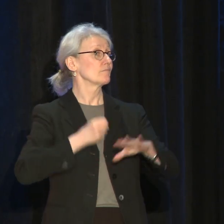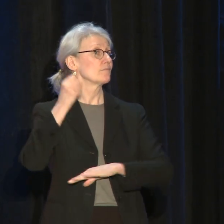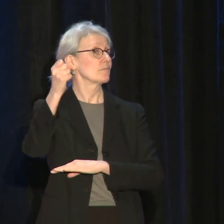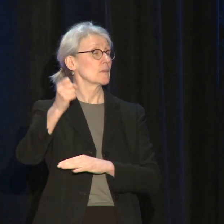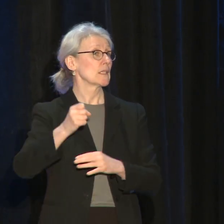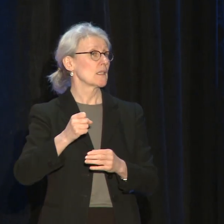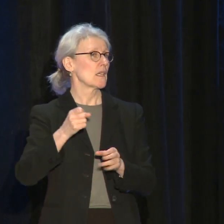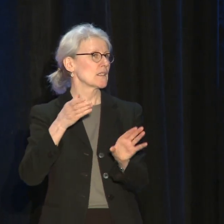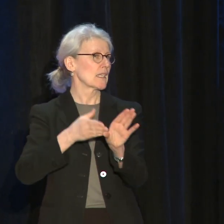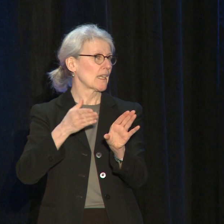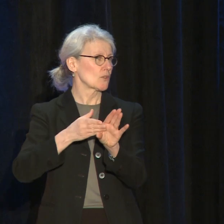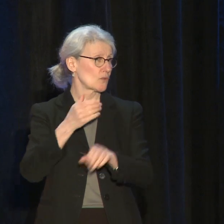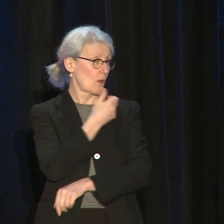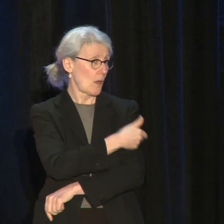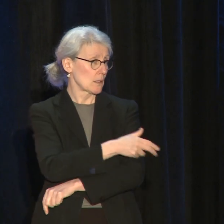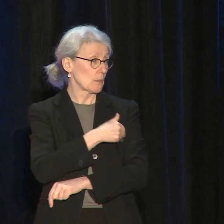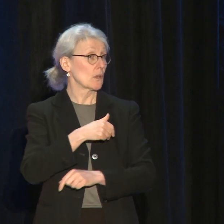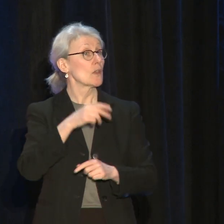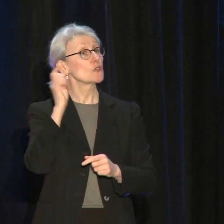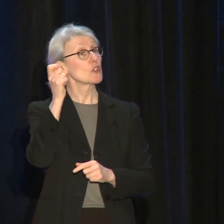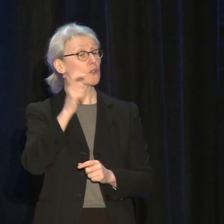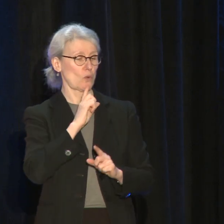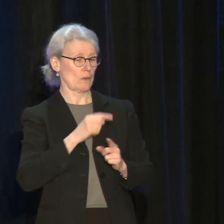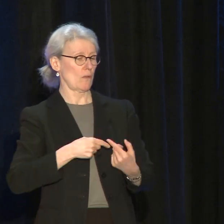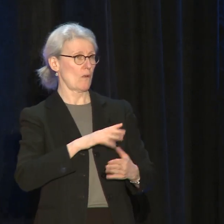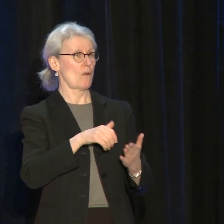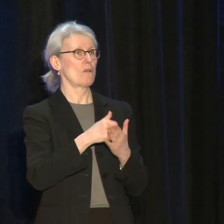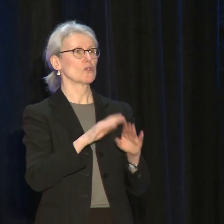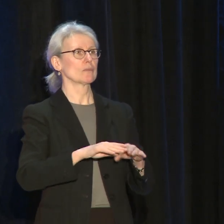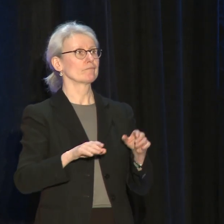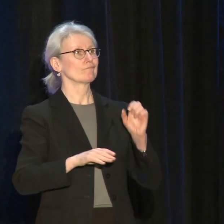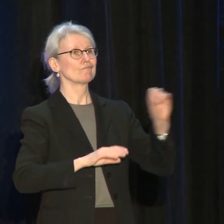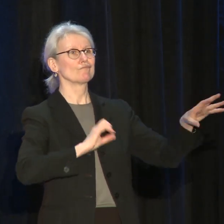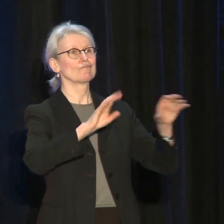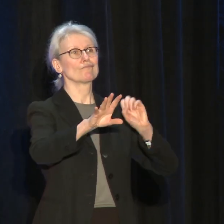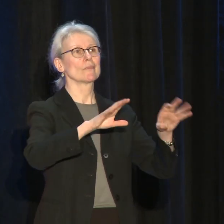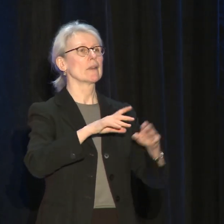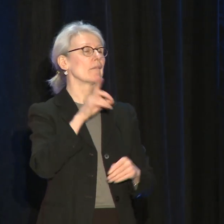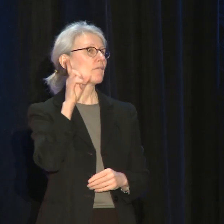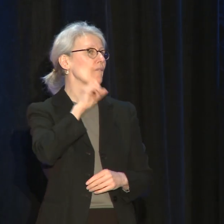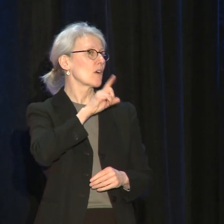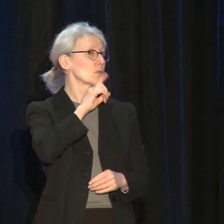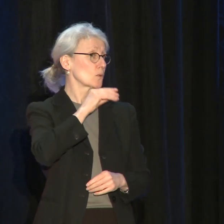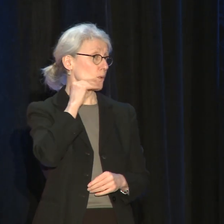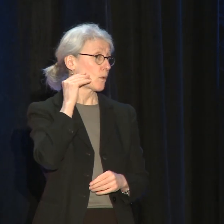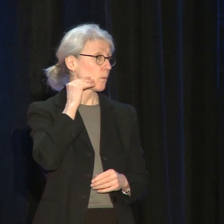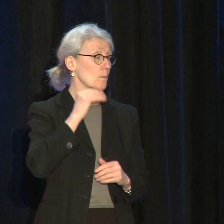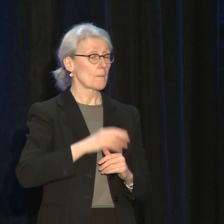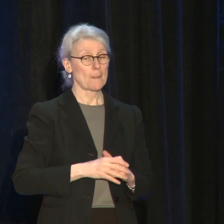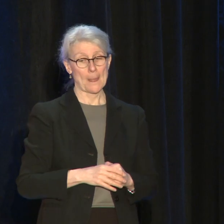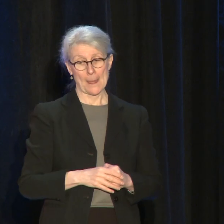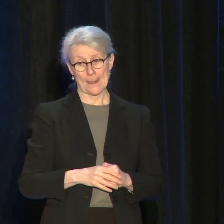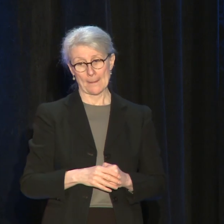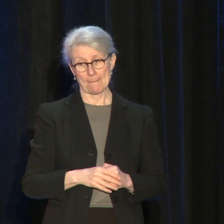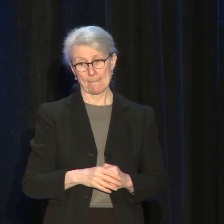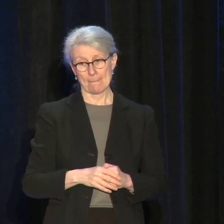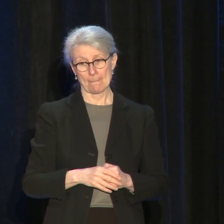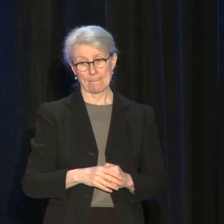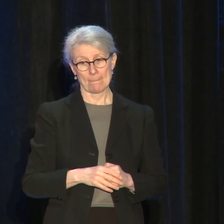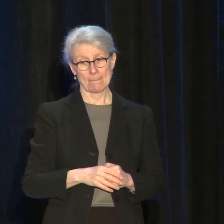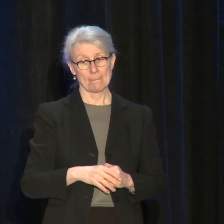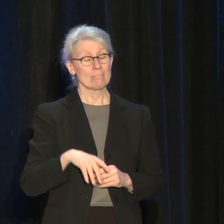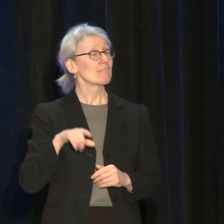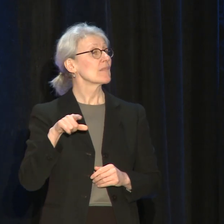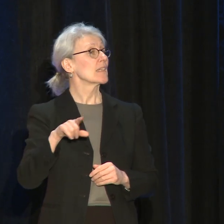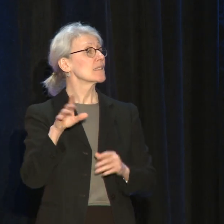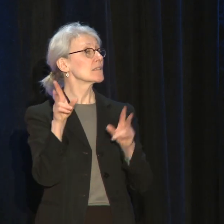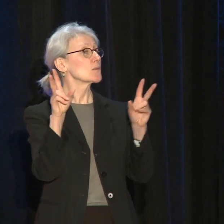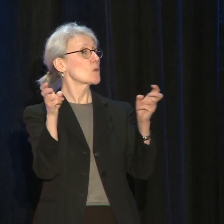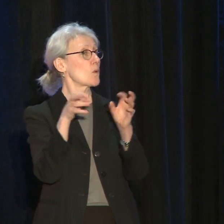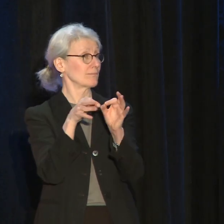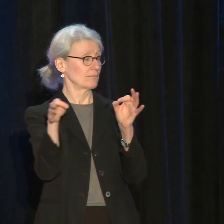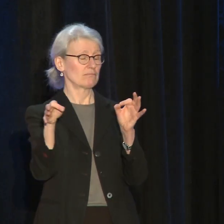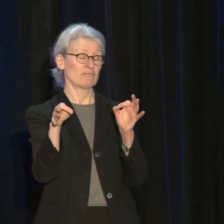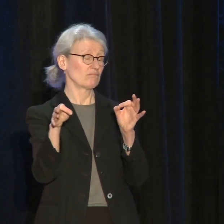scattered the children to foster homes, and he, I think, puts his finger on exactly what is so wrong